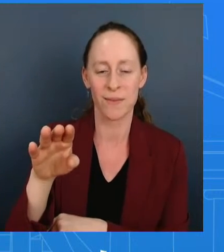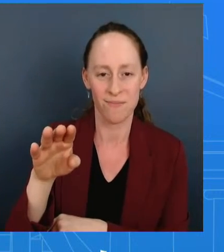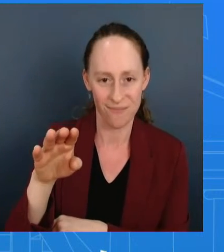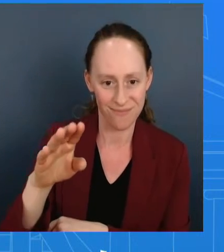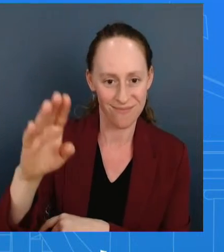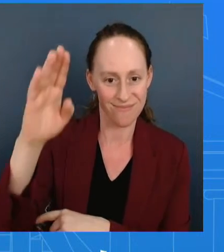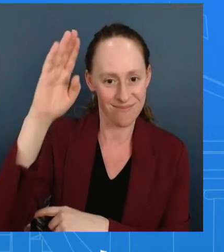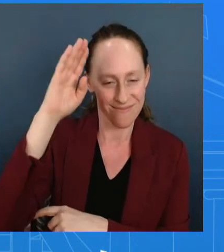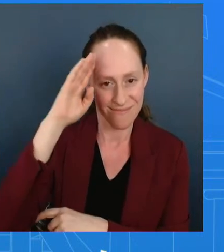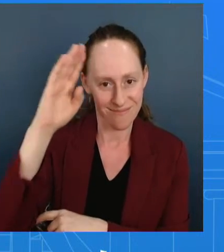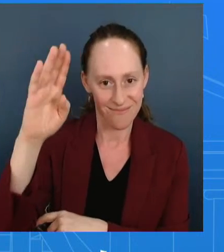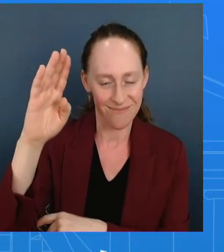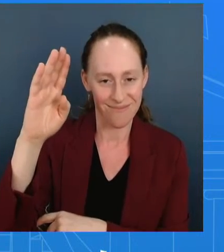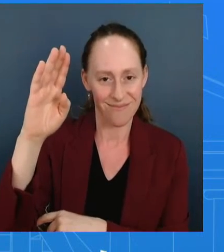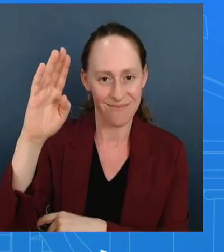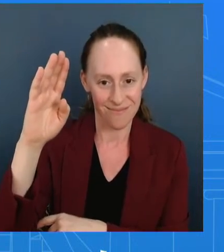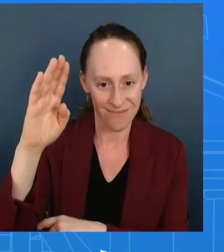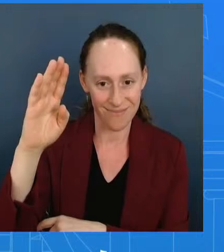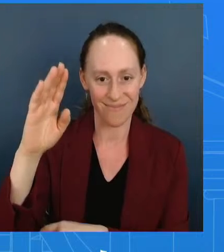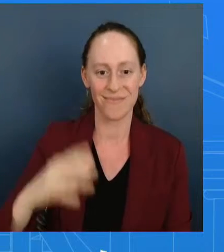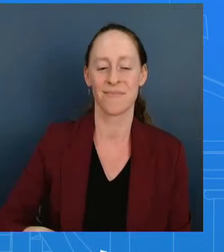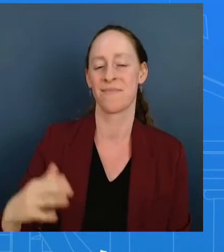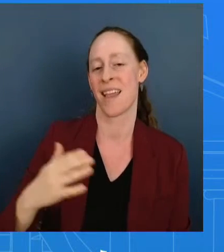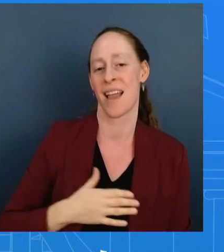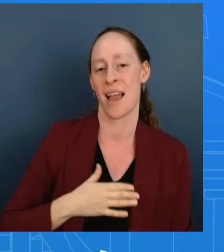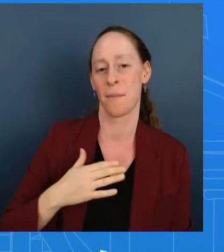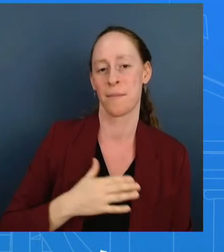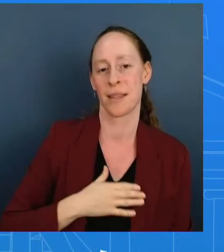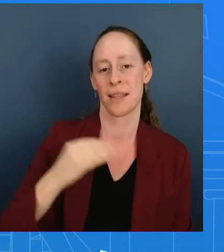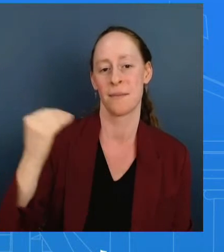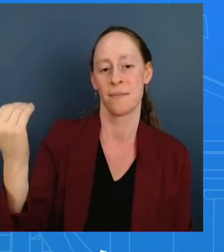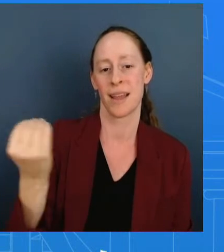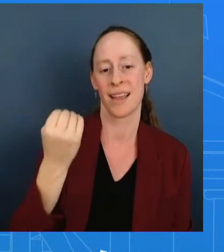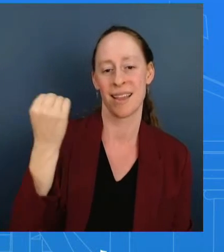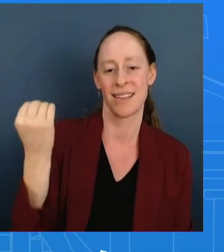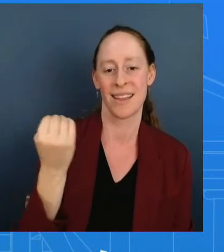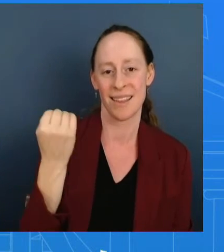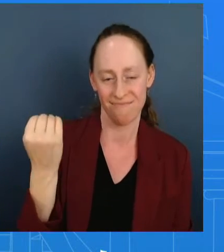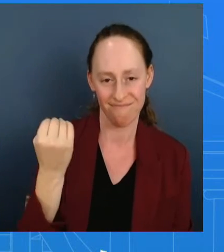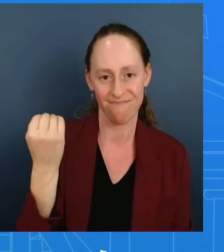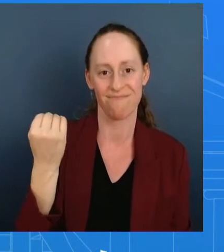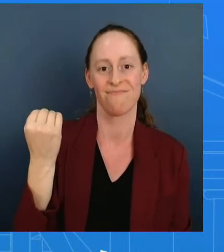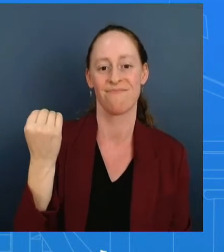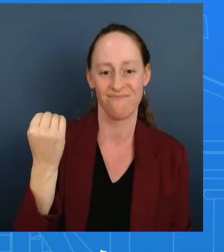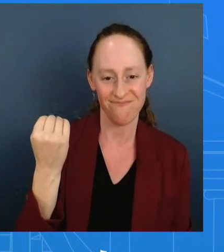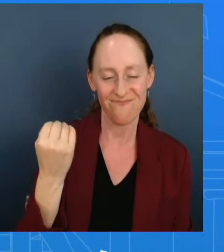It's going to be a great week. I have -- I have very long things -- long toppers at the top.